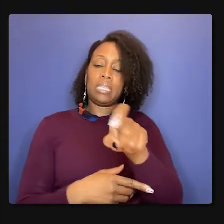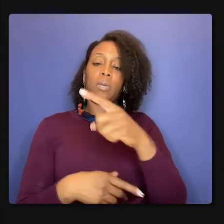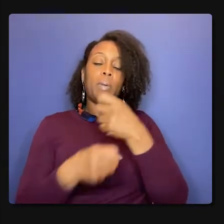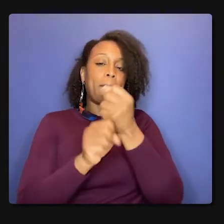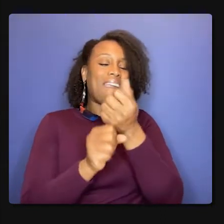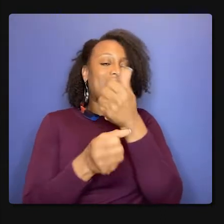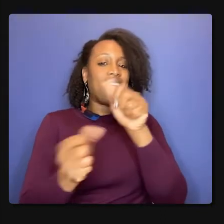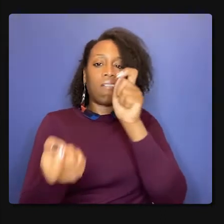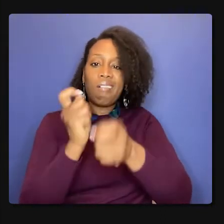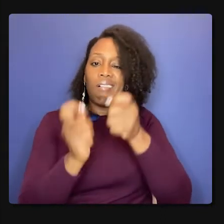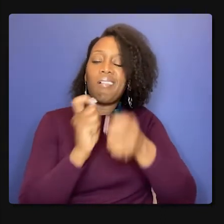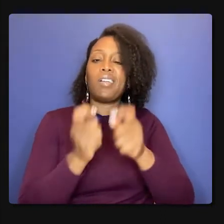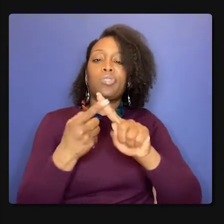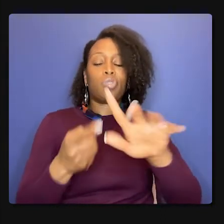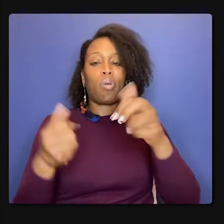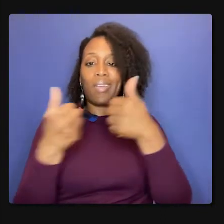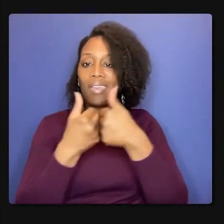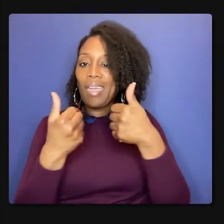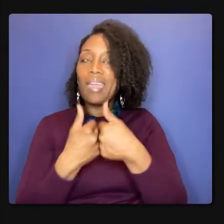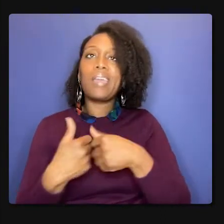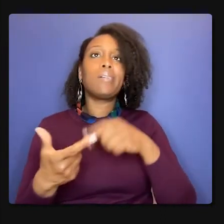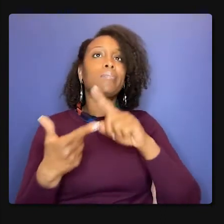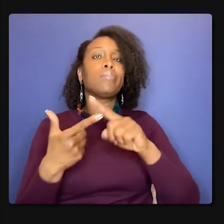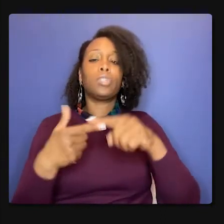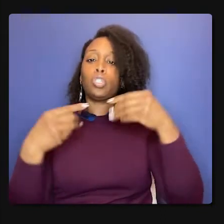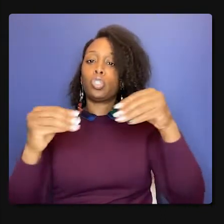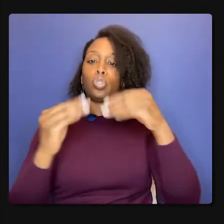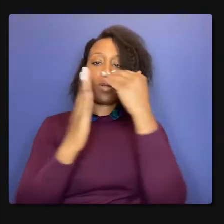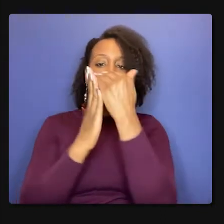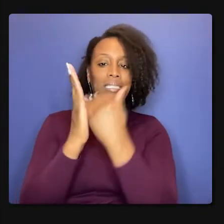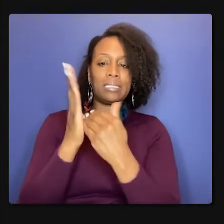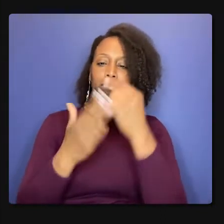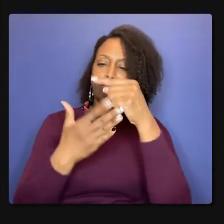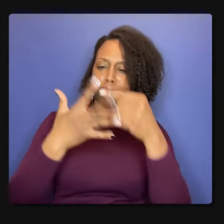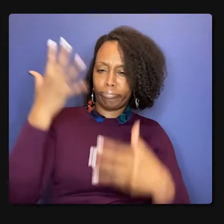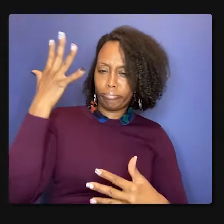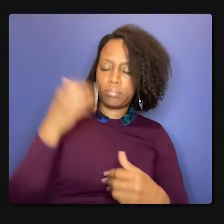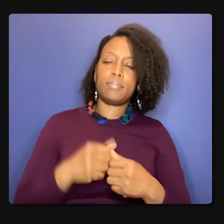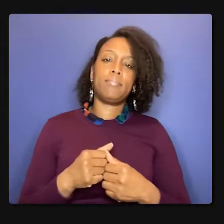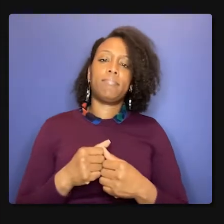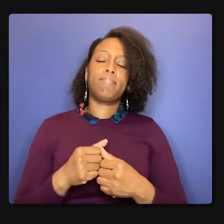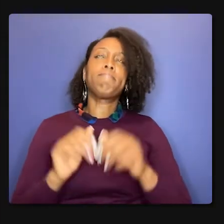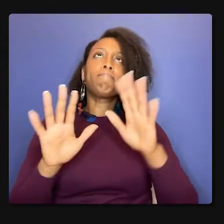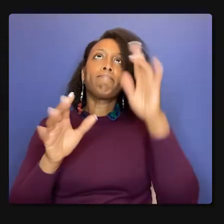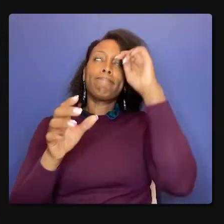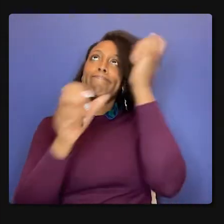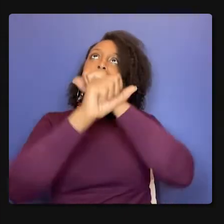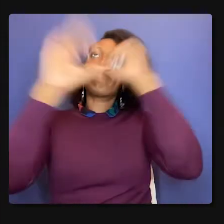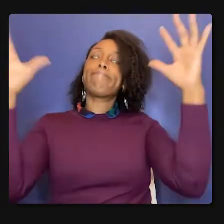when making any changes to your game packages, your store listing, et cetera. Think about it like this.